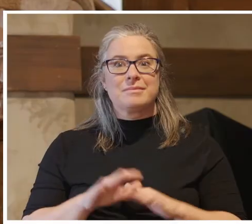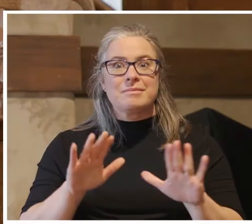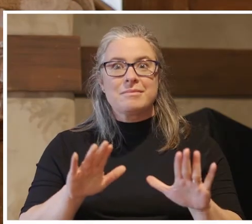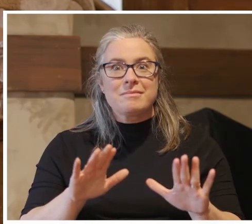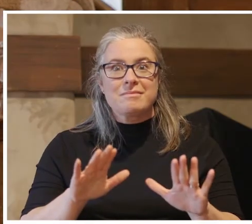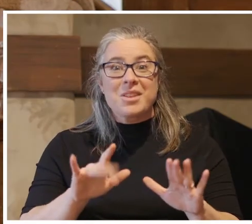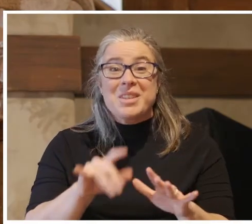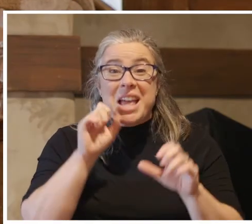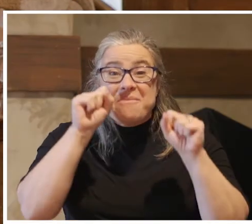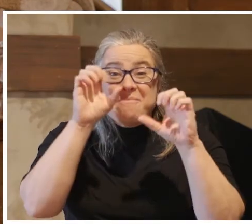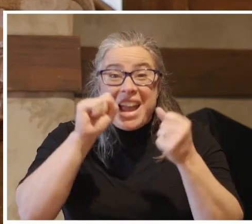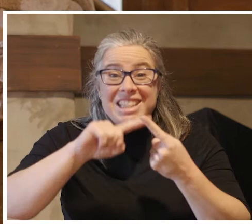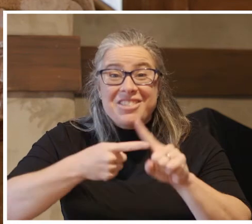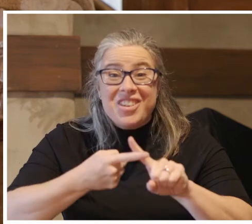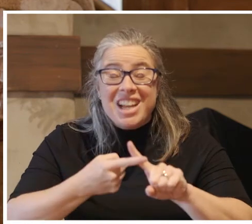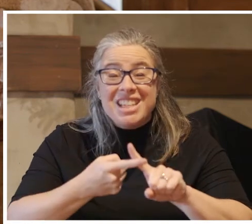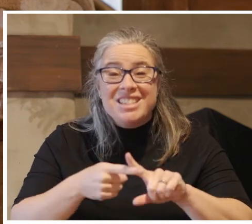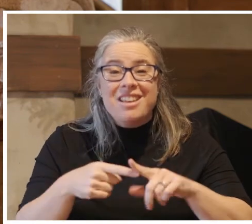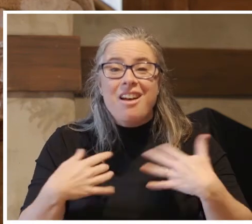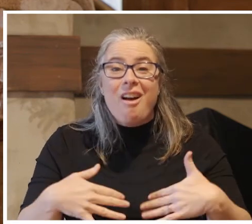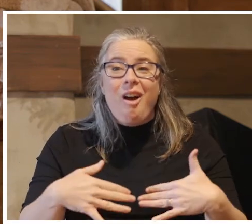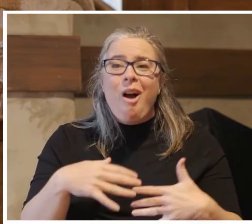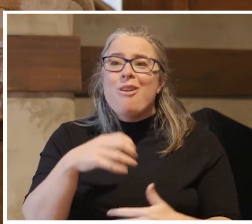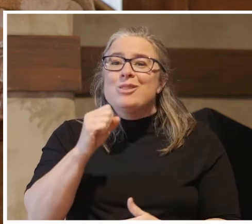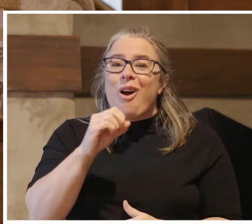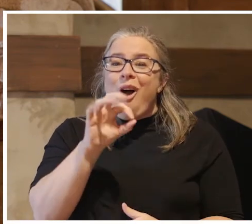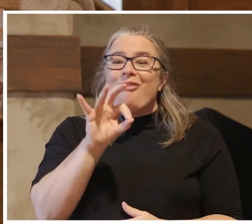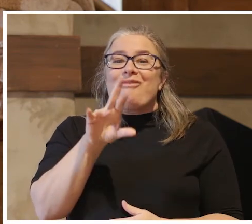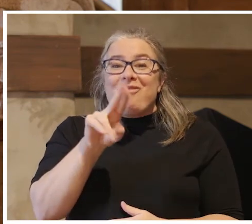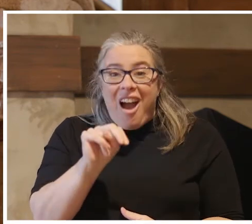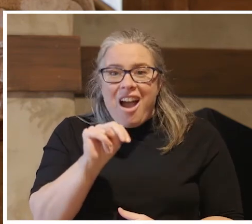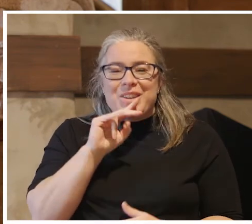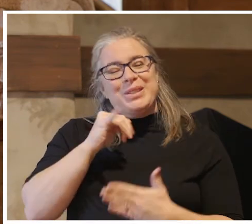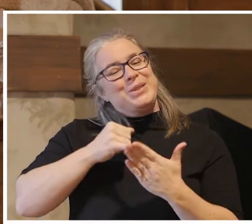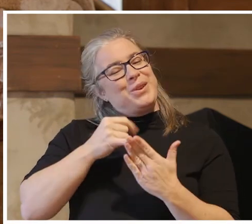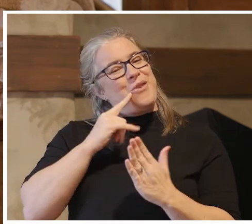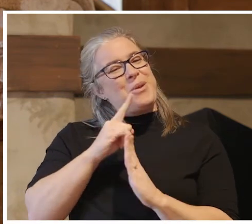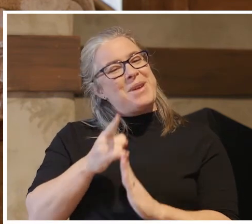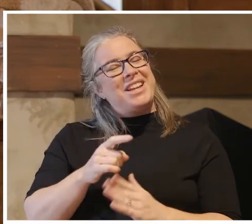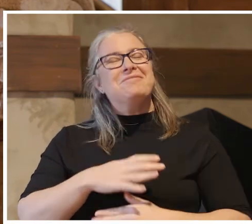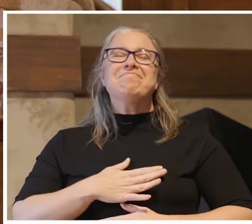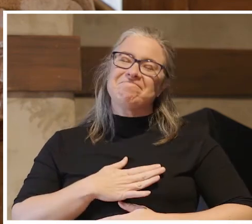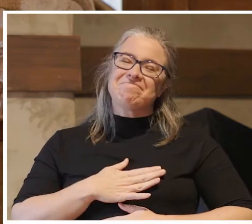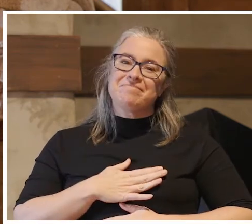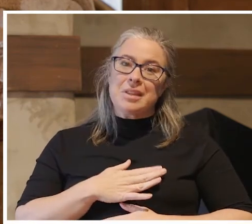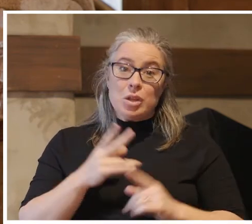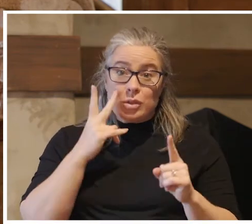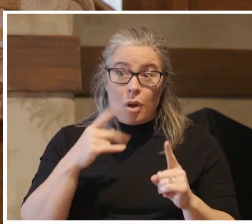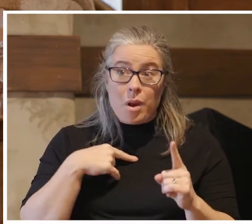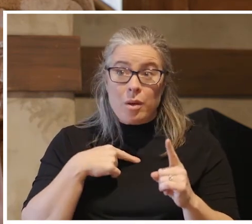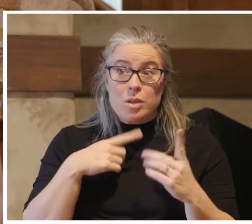Wasn't that amazing, friends? It was so fun to just doodle for a minute. If you saw what I was doodling,